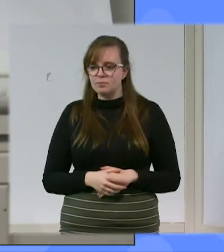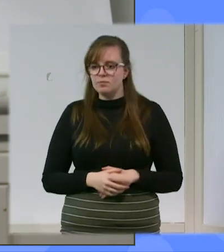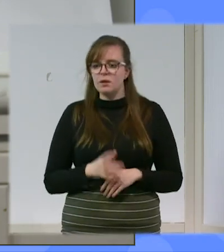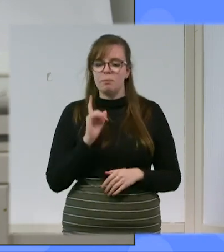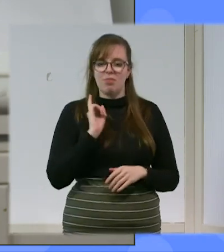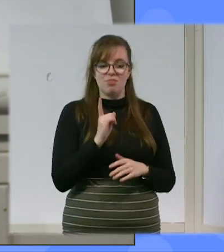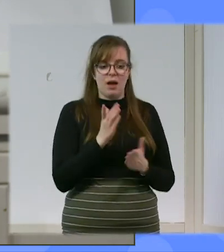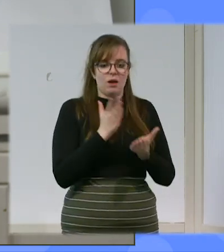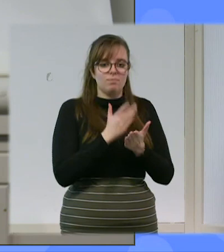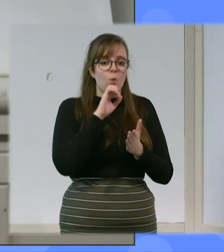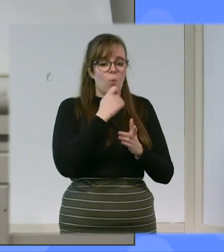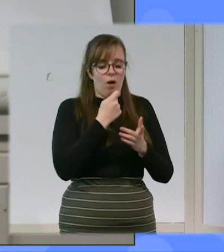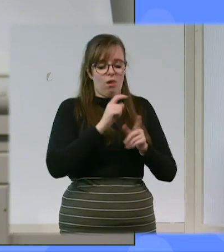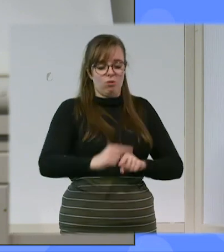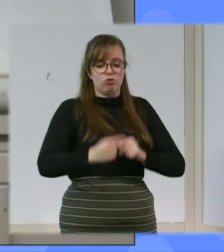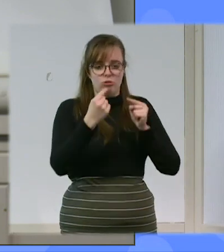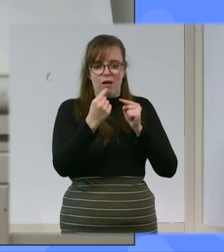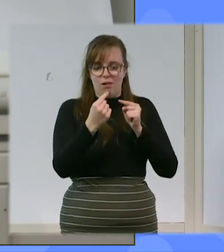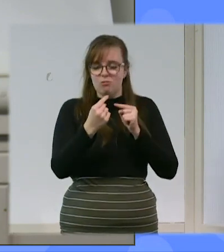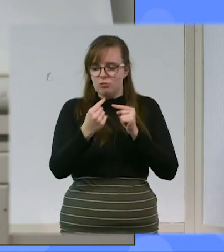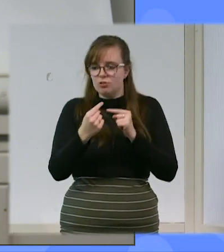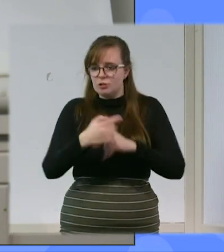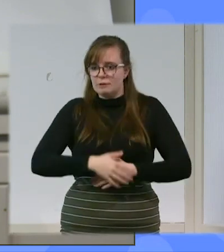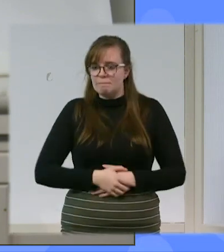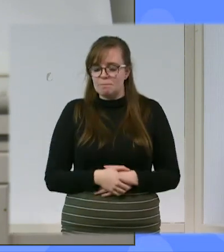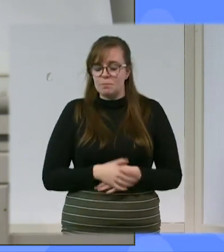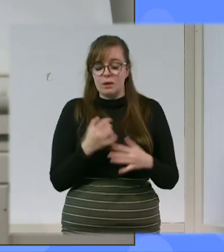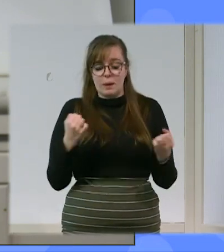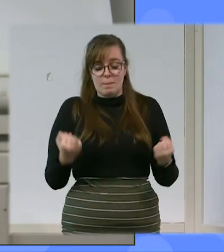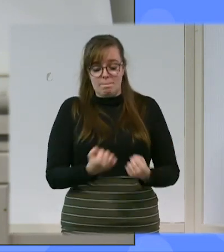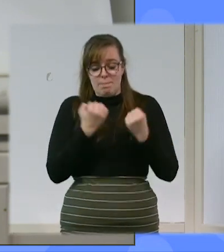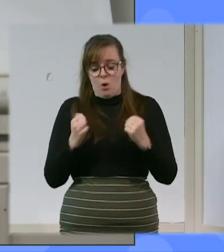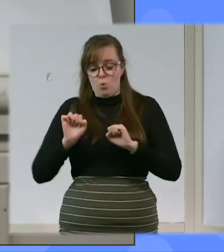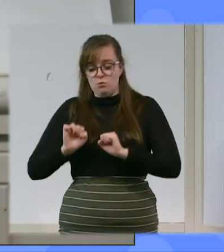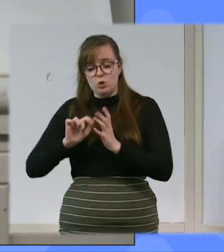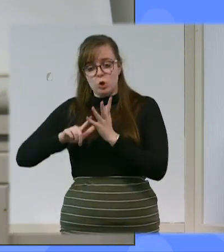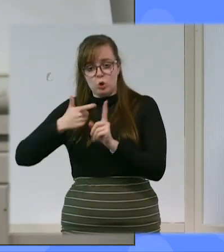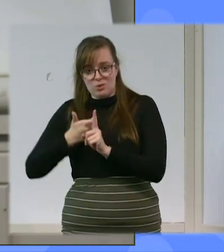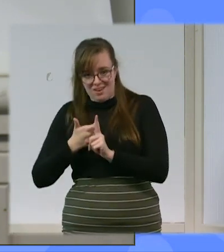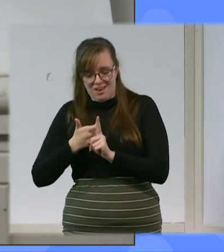challenge where powers are held at UK level where they are choosing not to